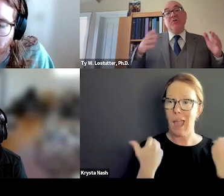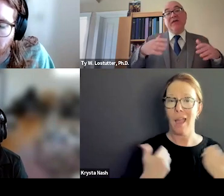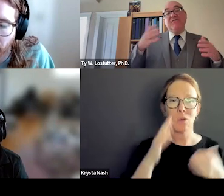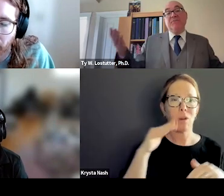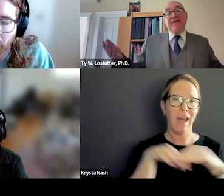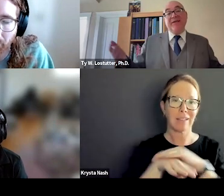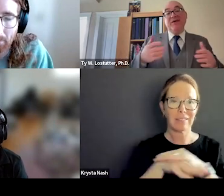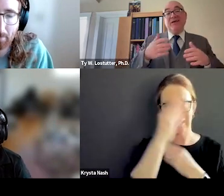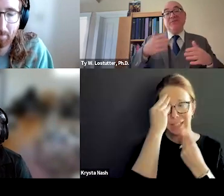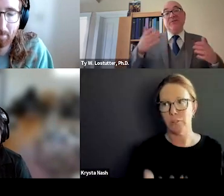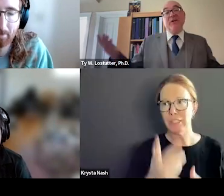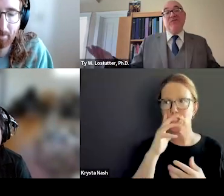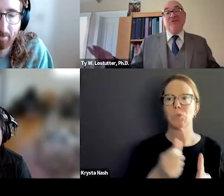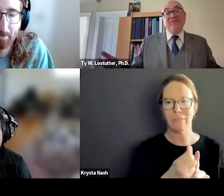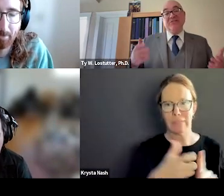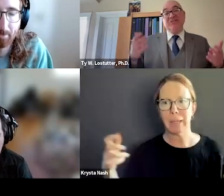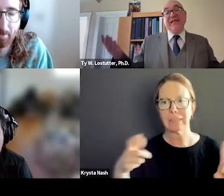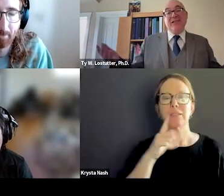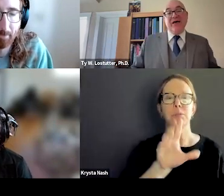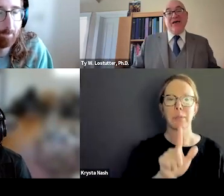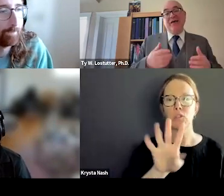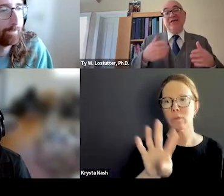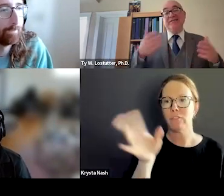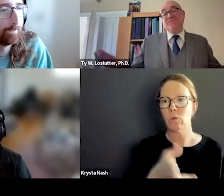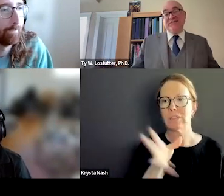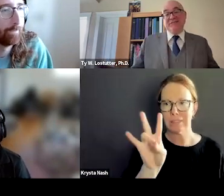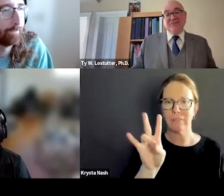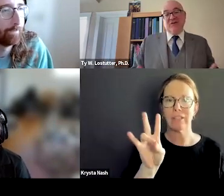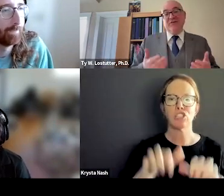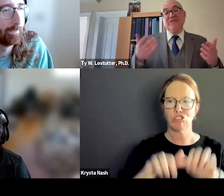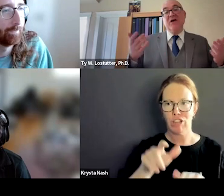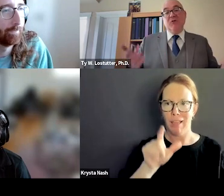So we have expanded it to be a 24/7 chat line text messaging service